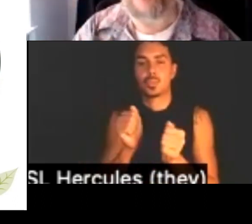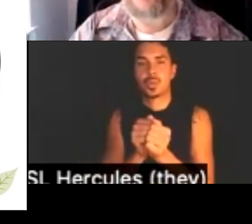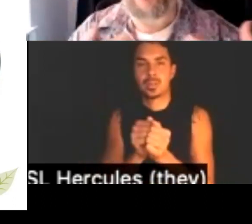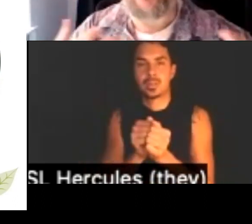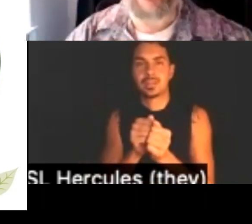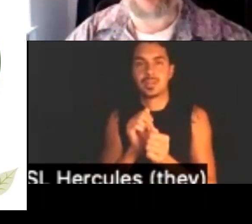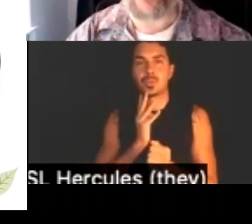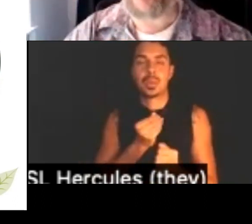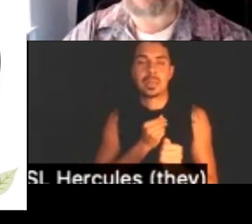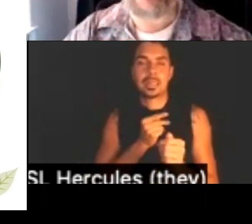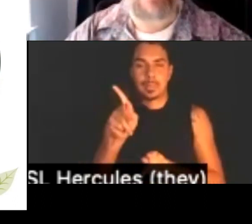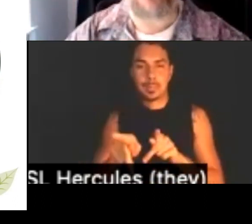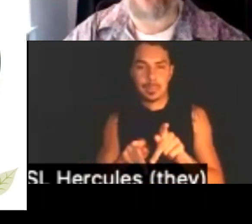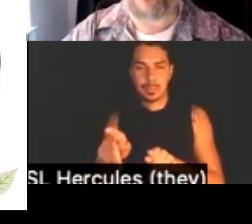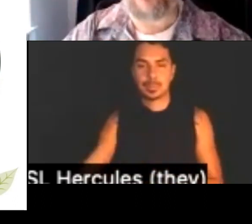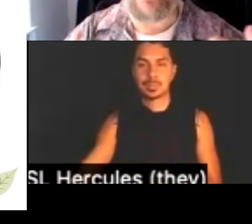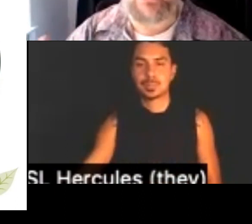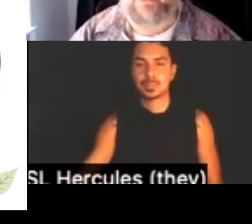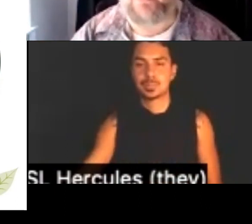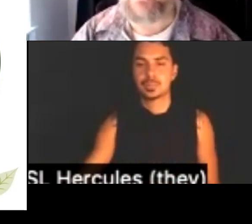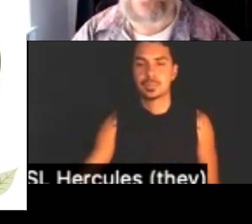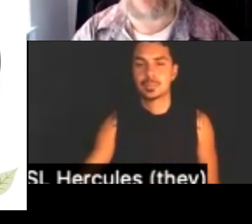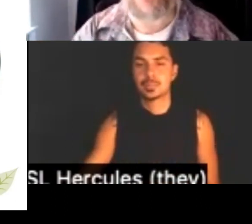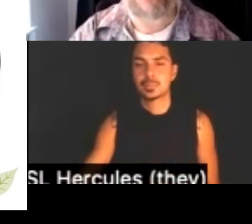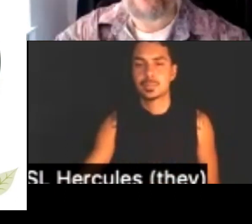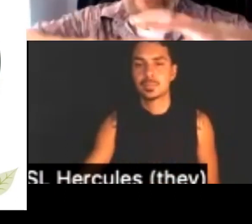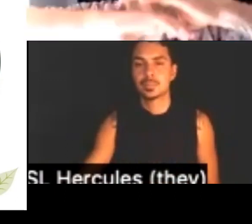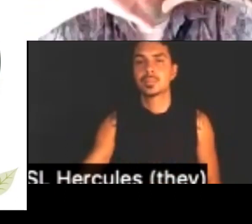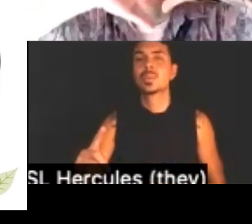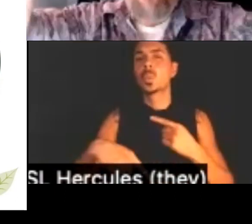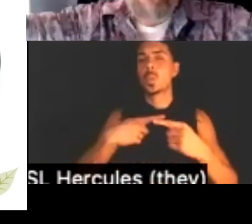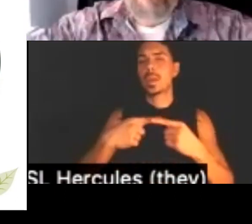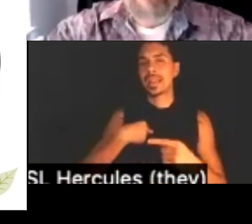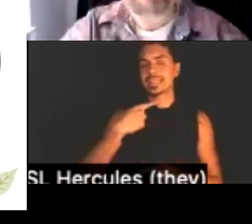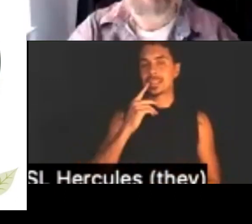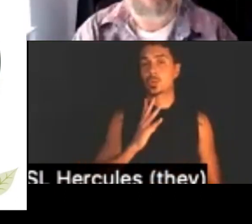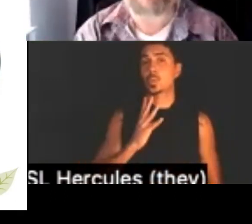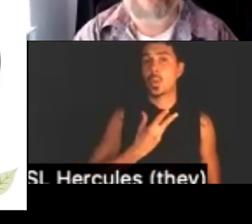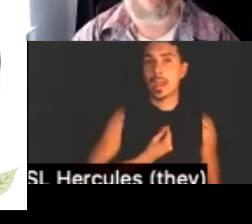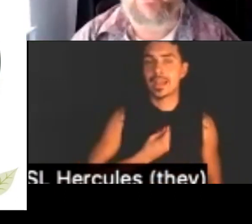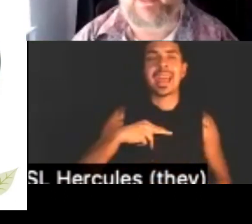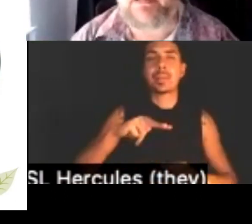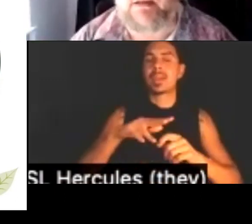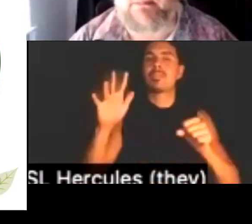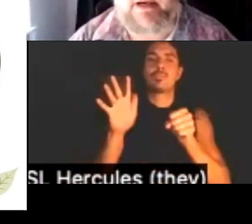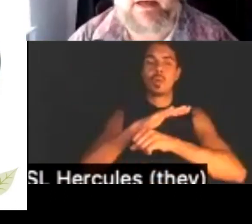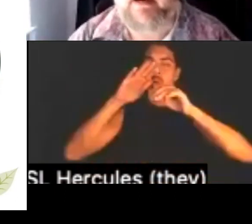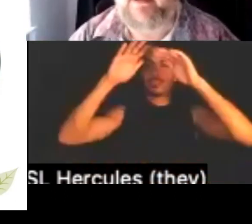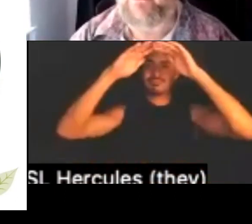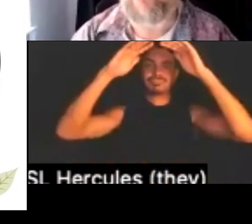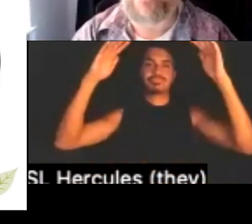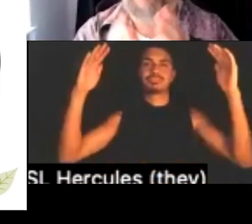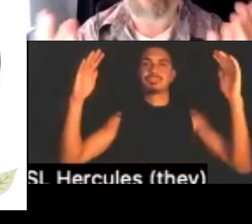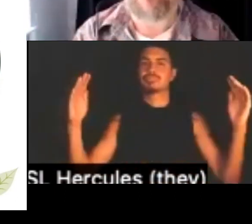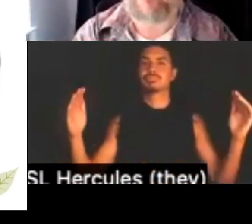And I do mean trans, nonbinary, gender expansive, that whole big beautiful blossom of all of us